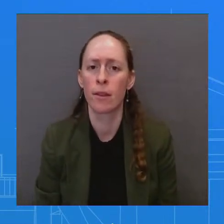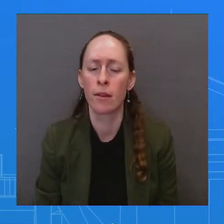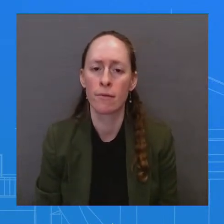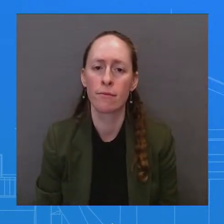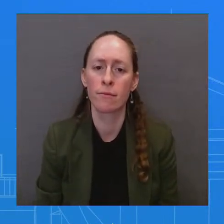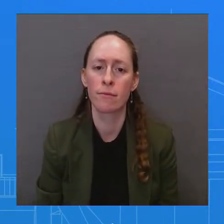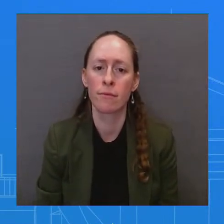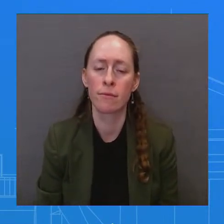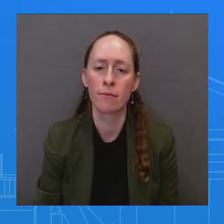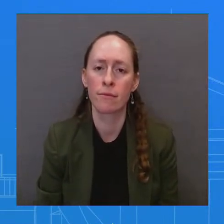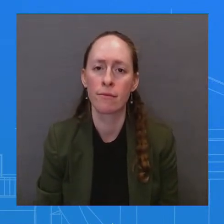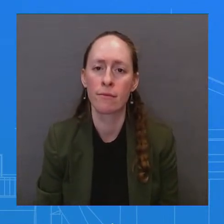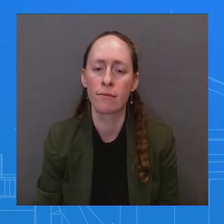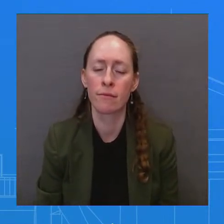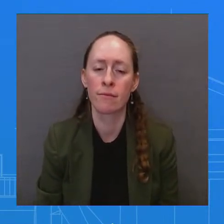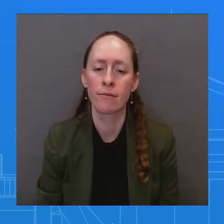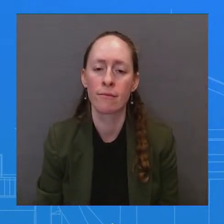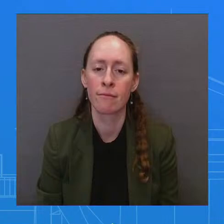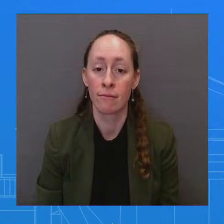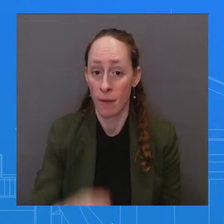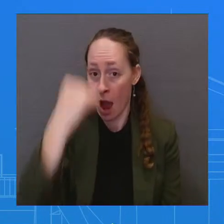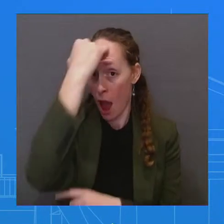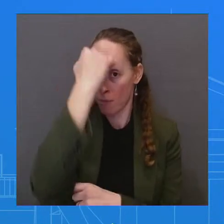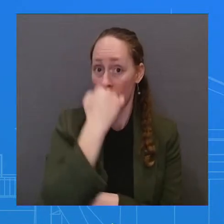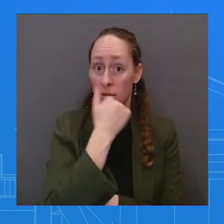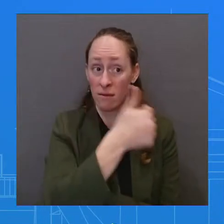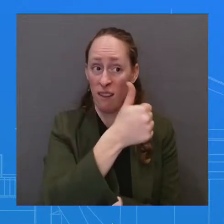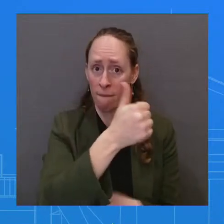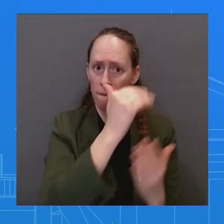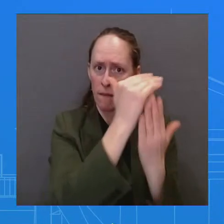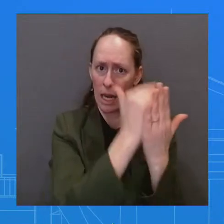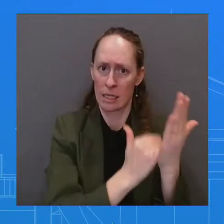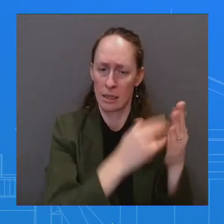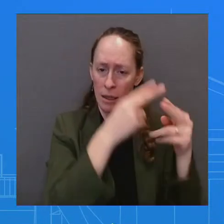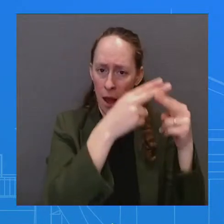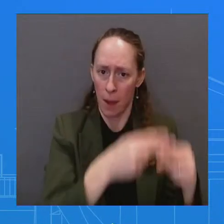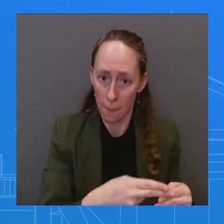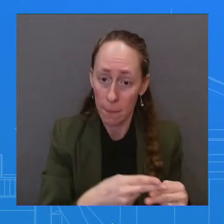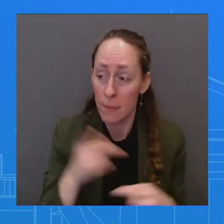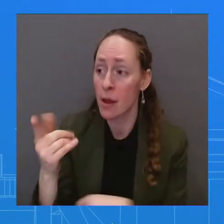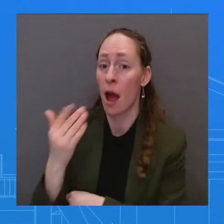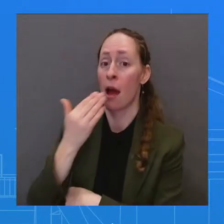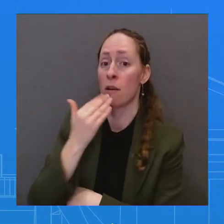the Israelis develop their list of Palestinian prisoners that they're going to release. So, we're not involved in the specific drafting of the lists